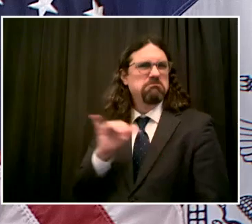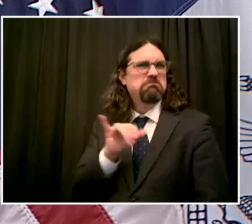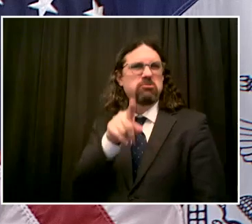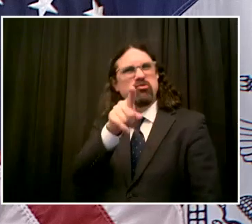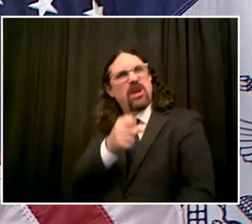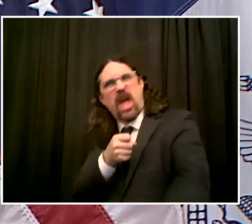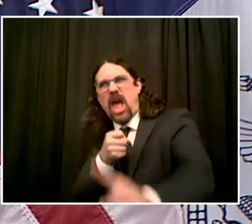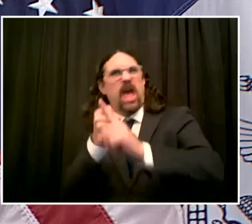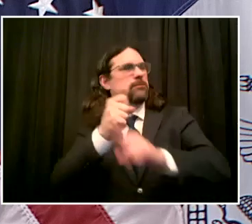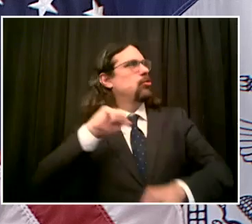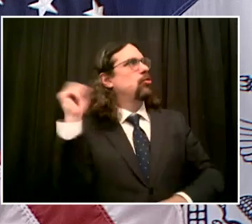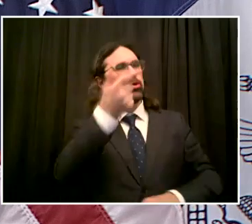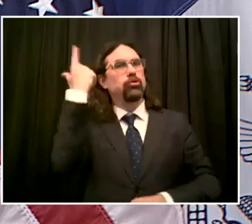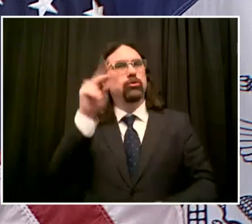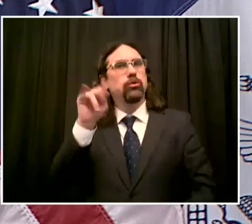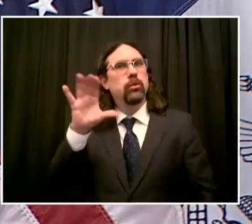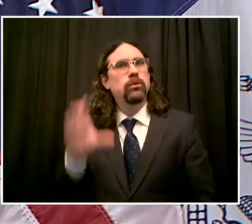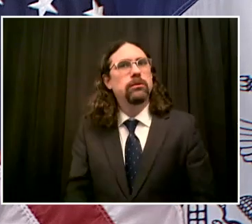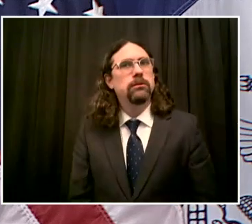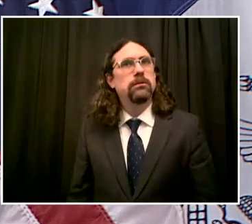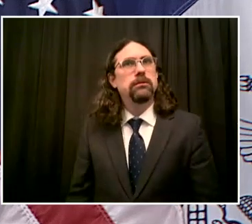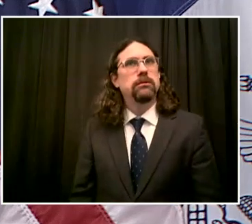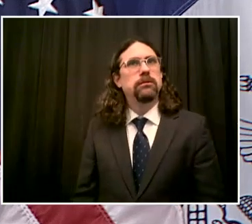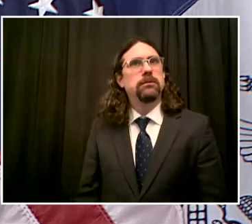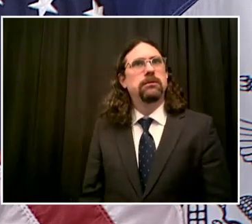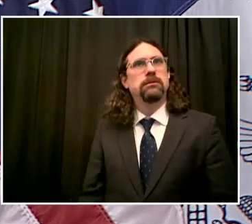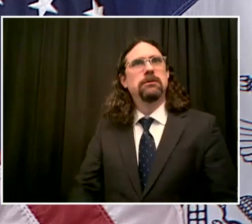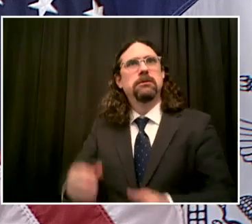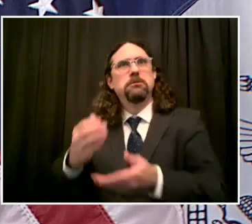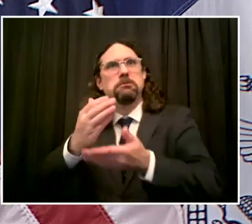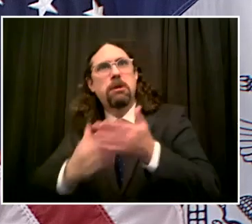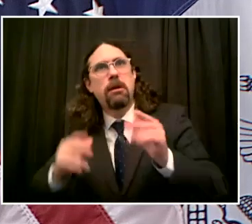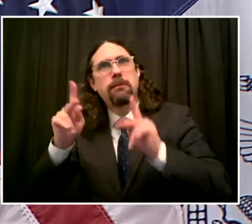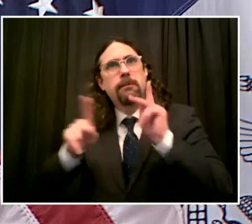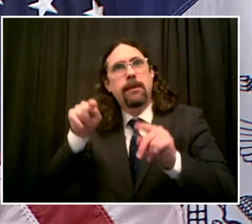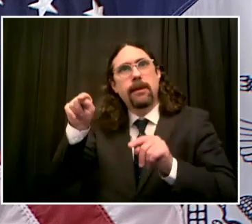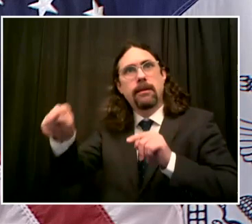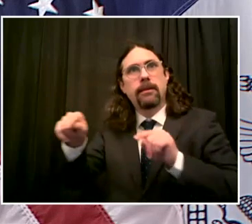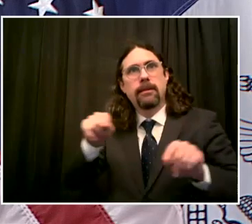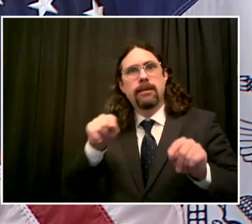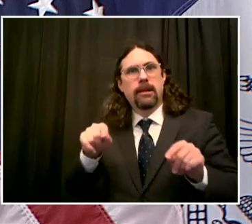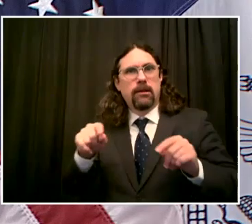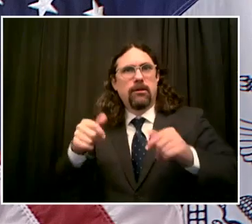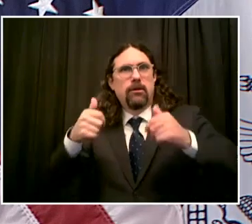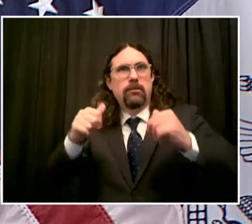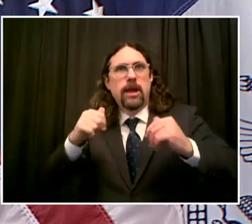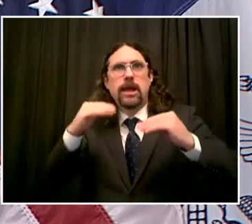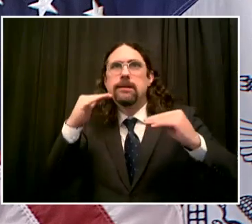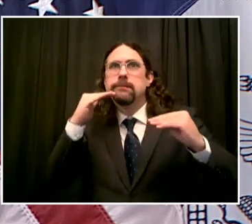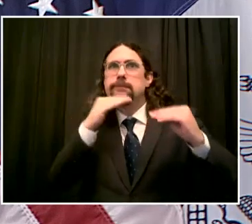YOU WHO ARE NOW GOING TO TRY TO CREATE FALSEHOODS. IN OE THE